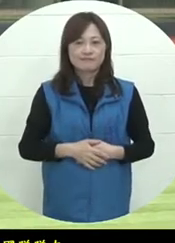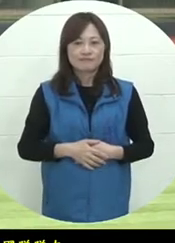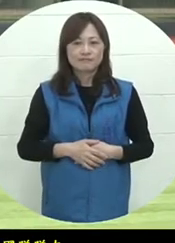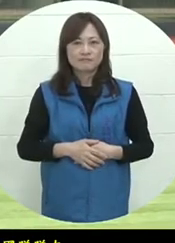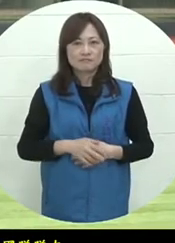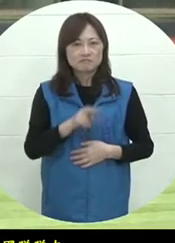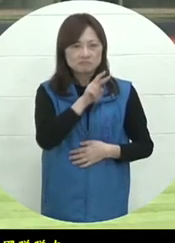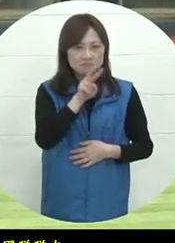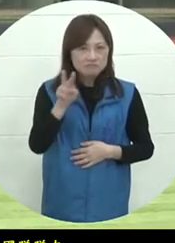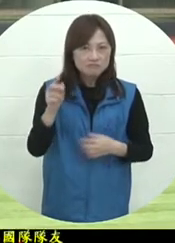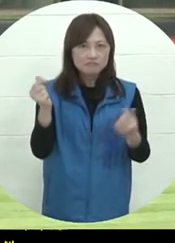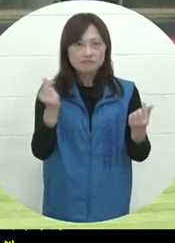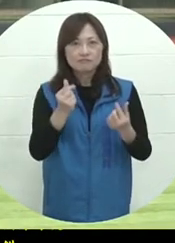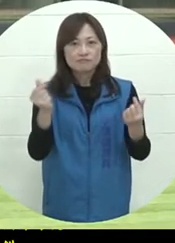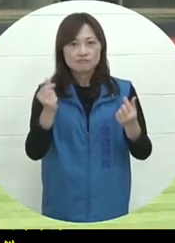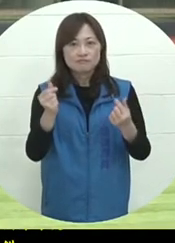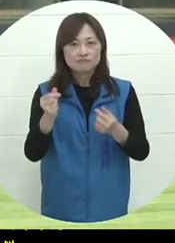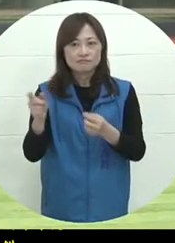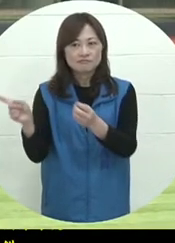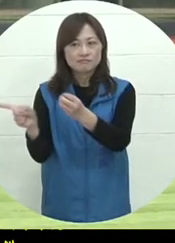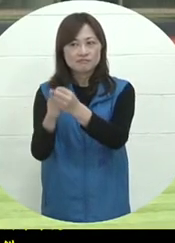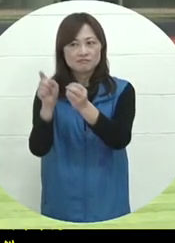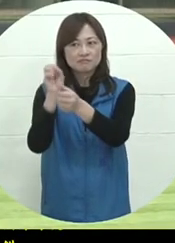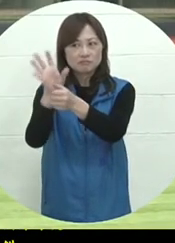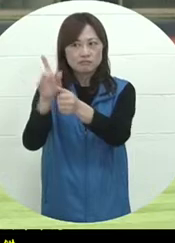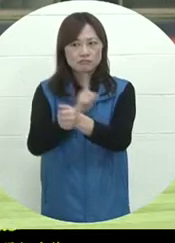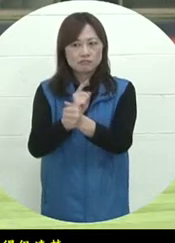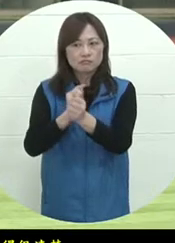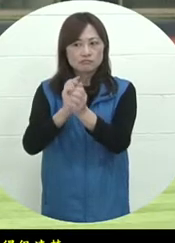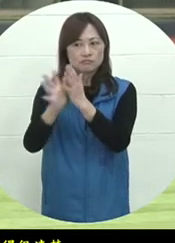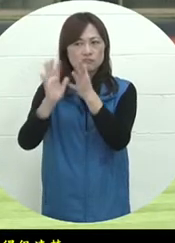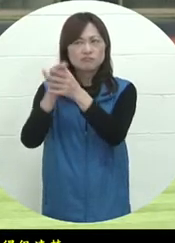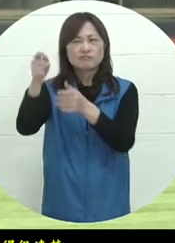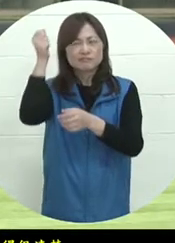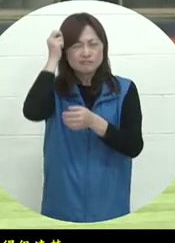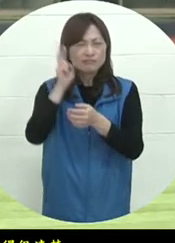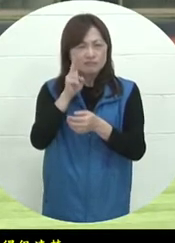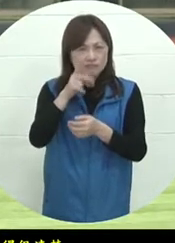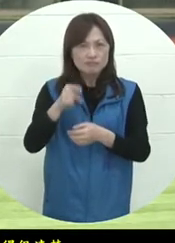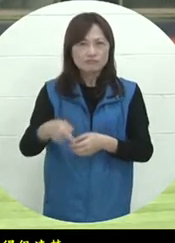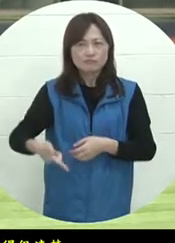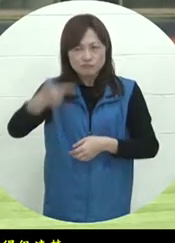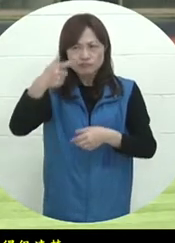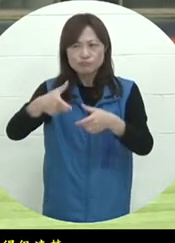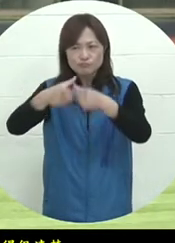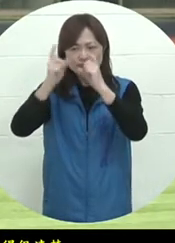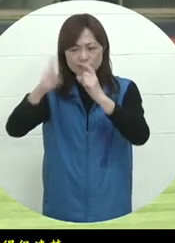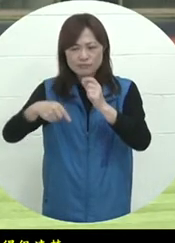seems like Anderson is reminding his teammates. Oh, you remembered it wrong. Come back to the lounge quickly